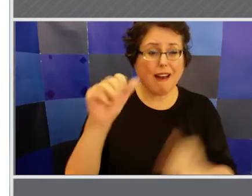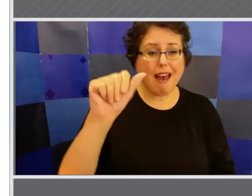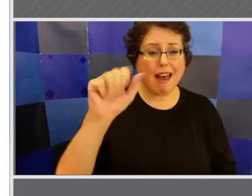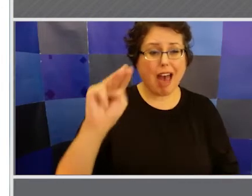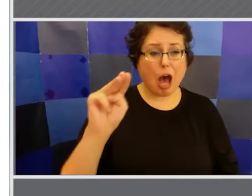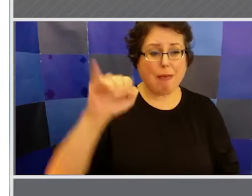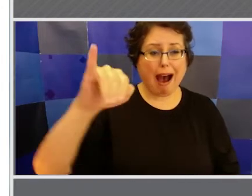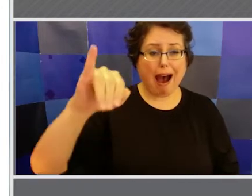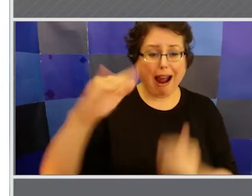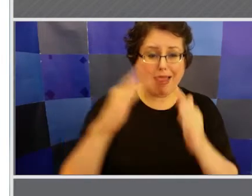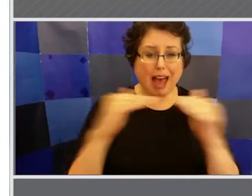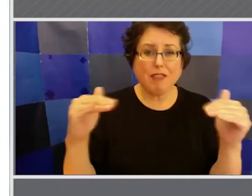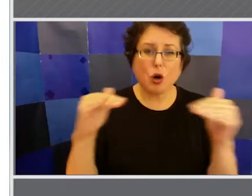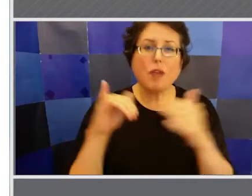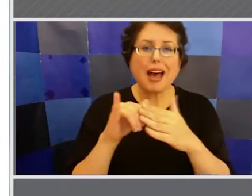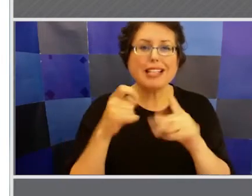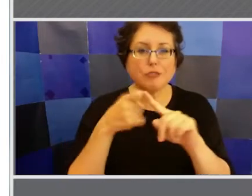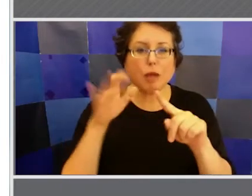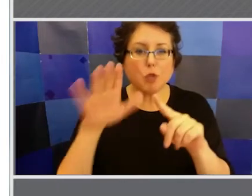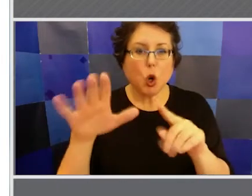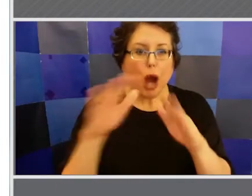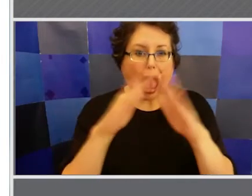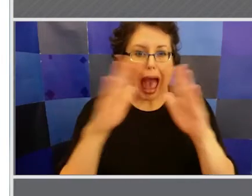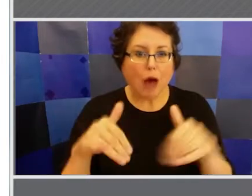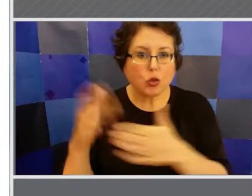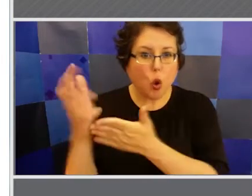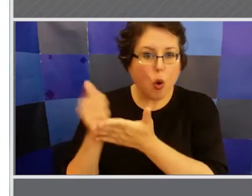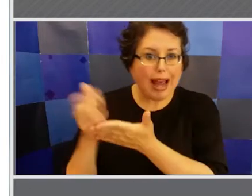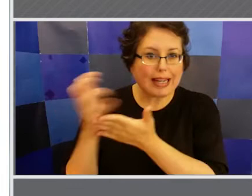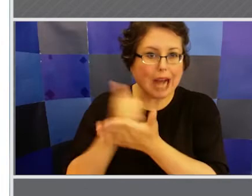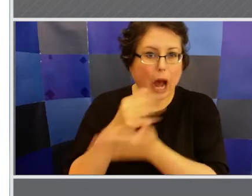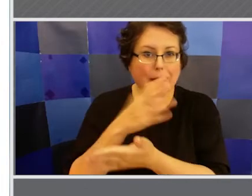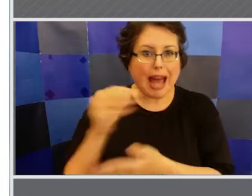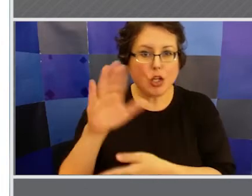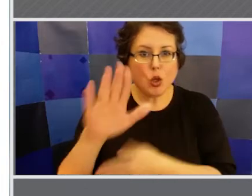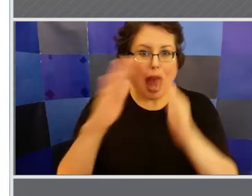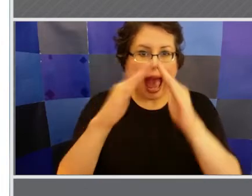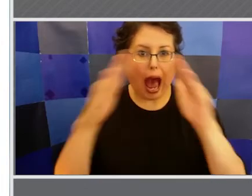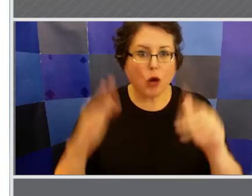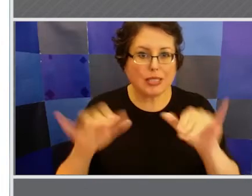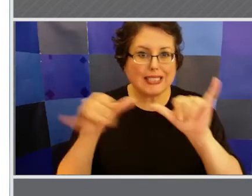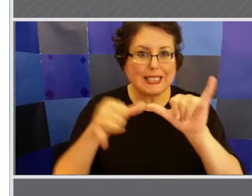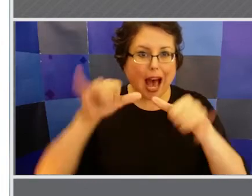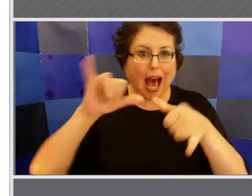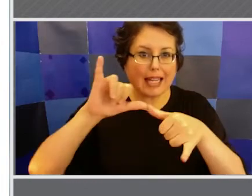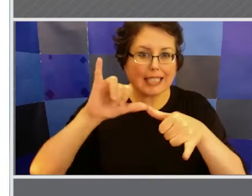by your household income in your household size. So when we talk about a portable housing.